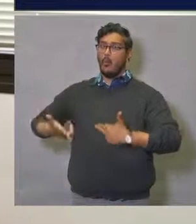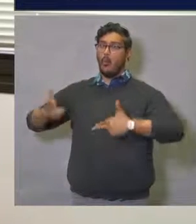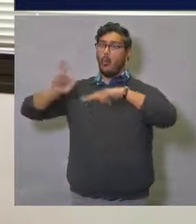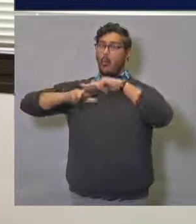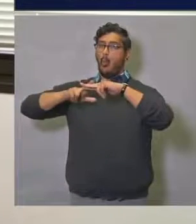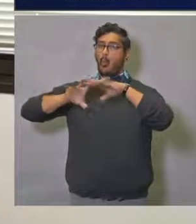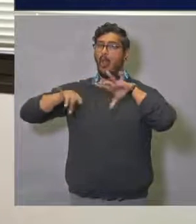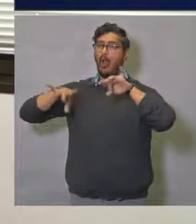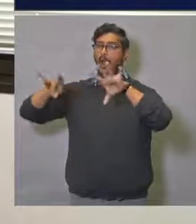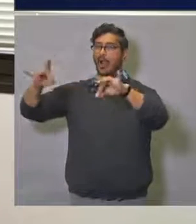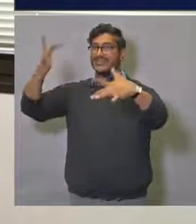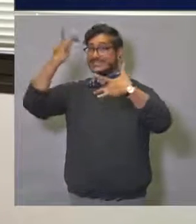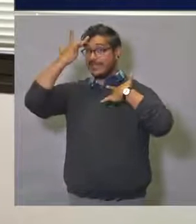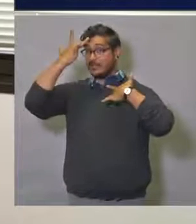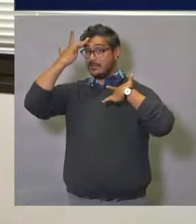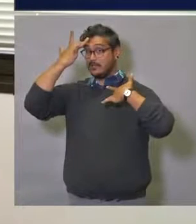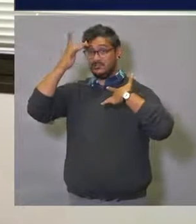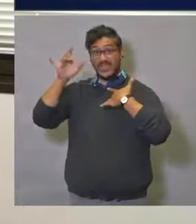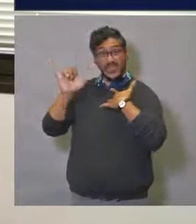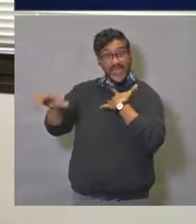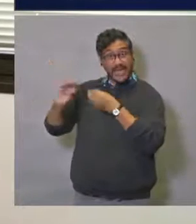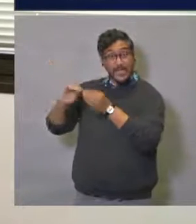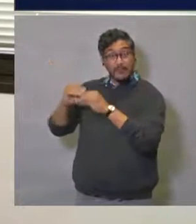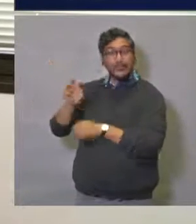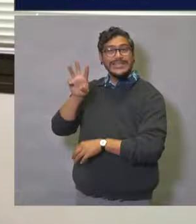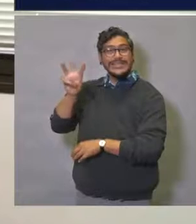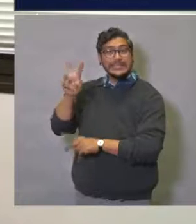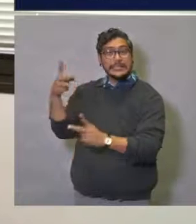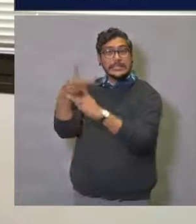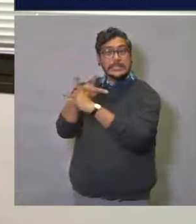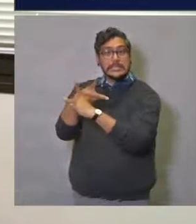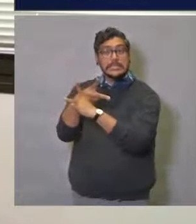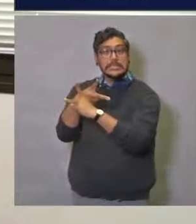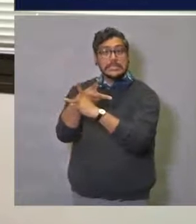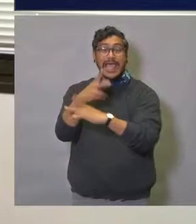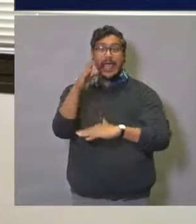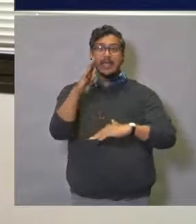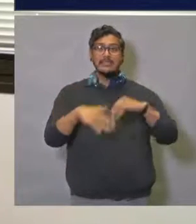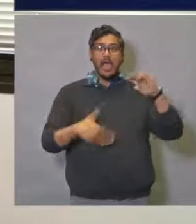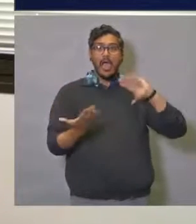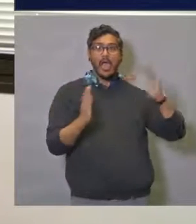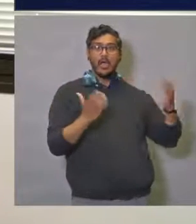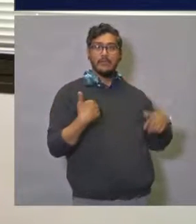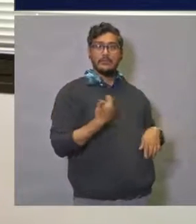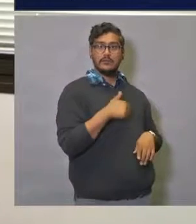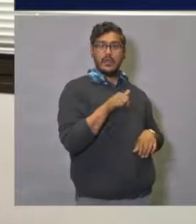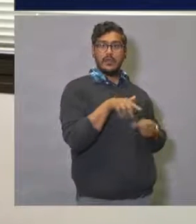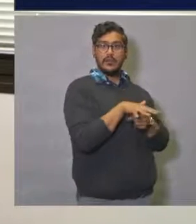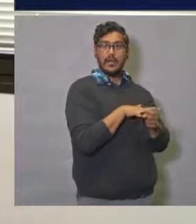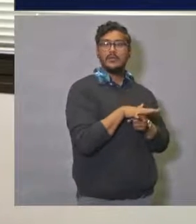ALTAS DE TRANSMISIÓN COMUNITARIA COMO MIAMI, REPORTÓ